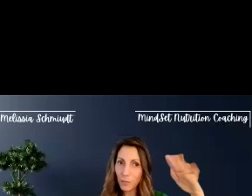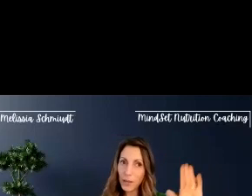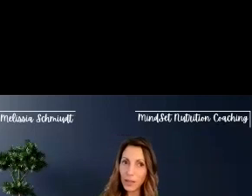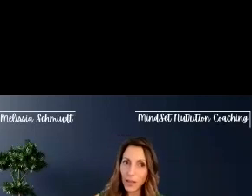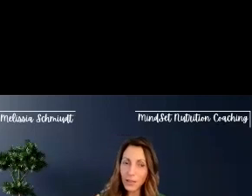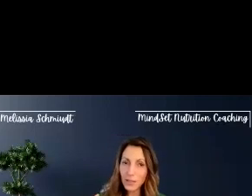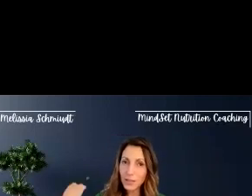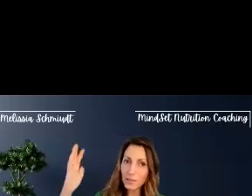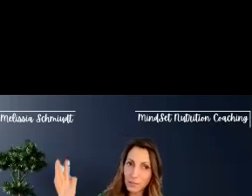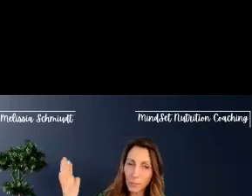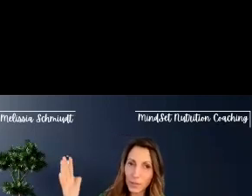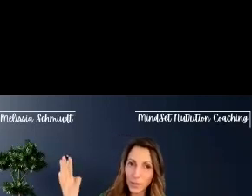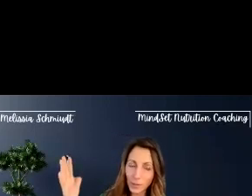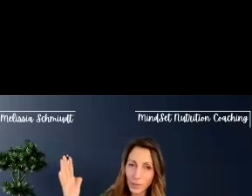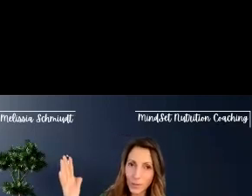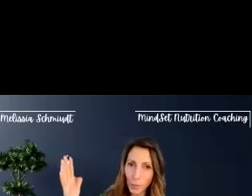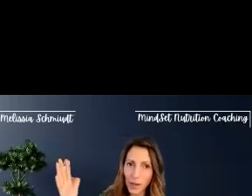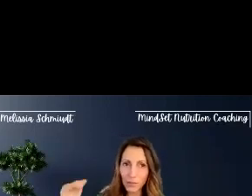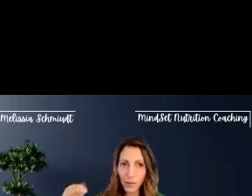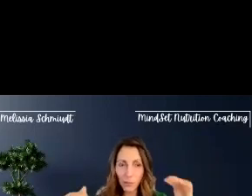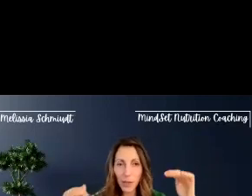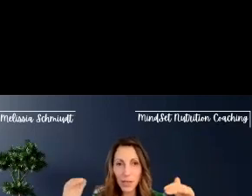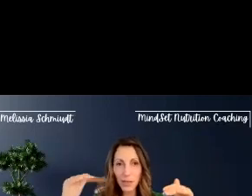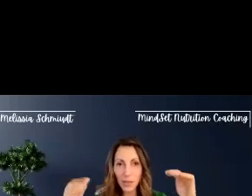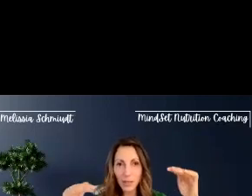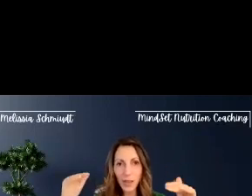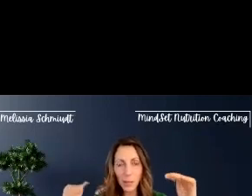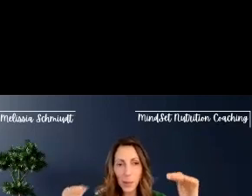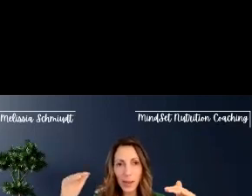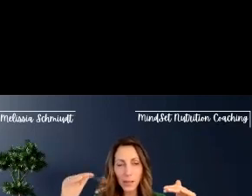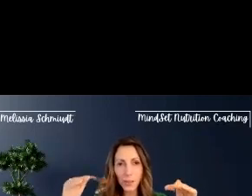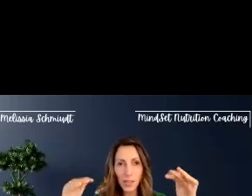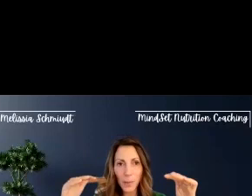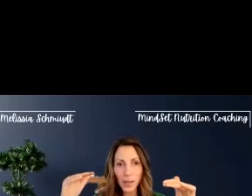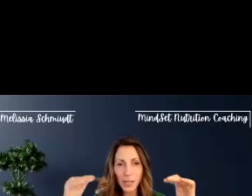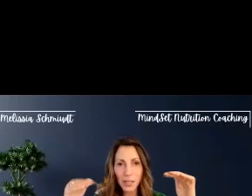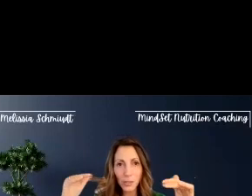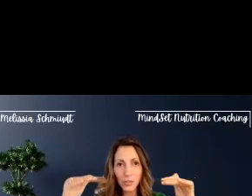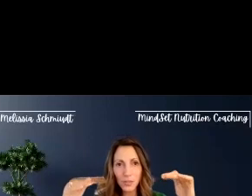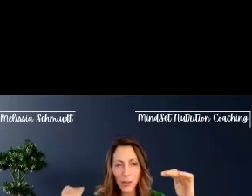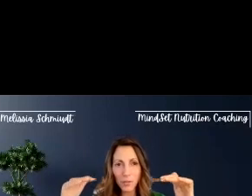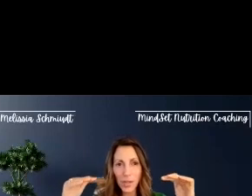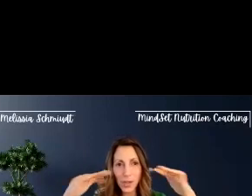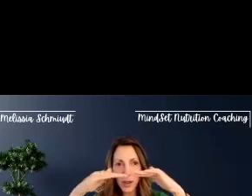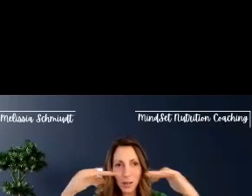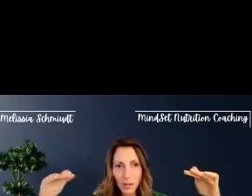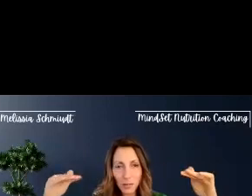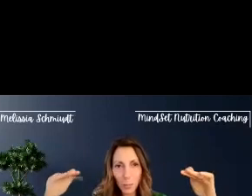If we eat less, we start to lose weight. If we eat the exact same amount of calories that our body needs and uses about every day,